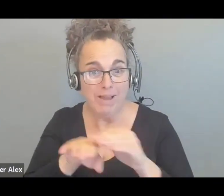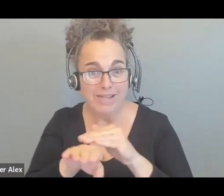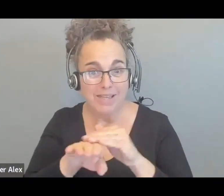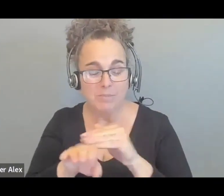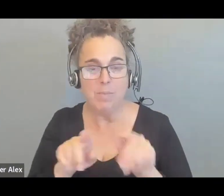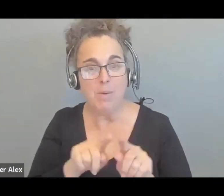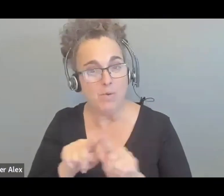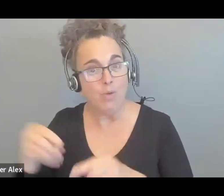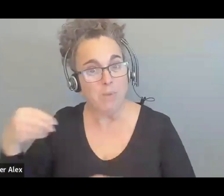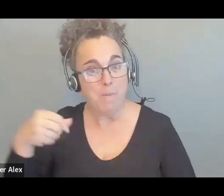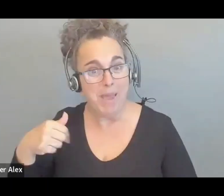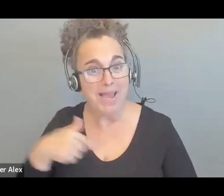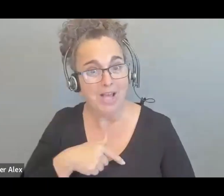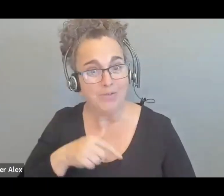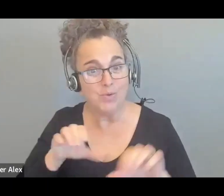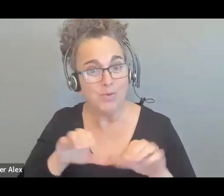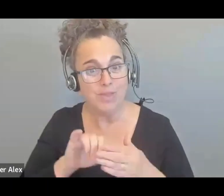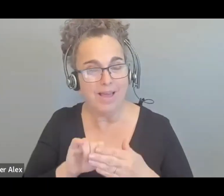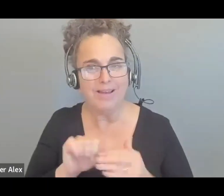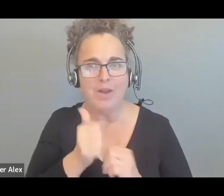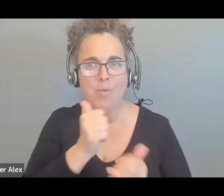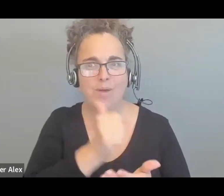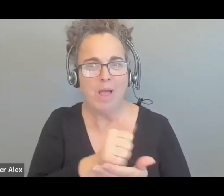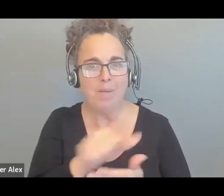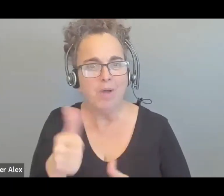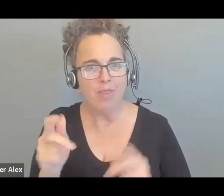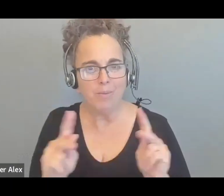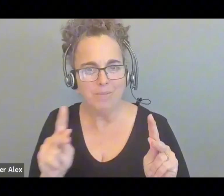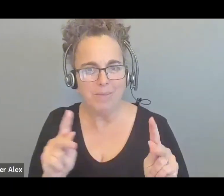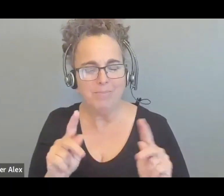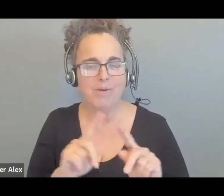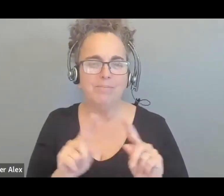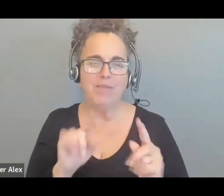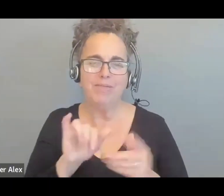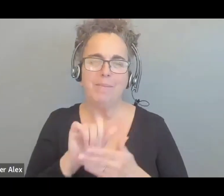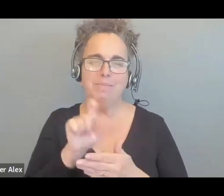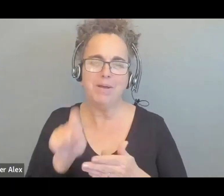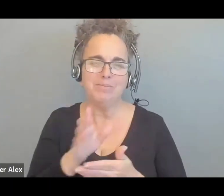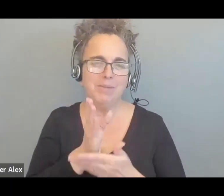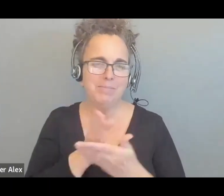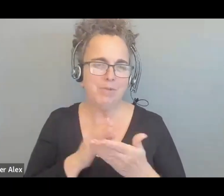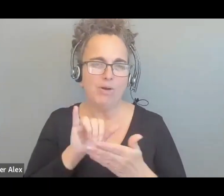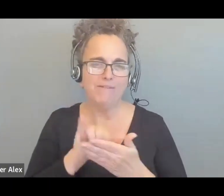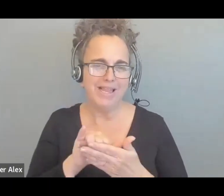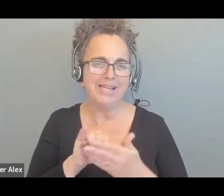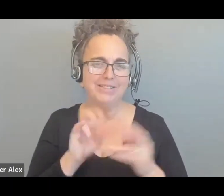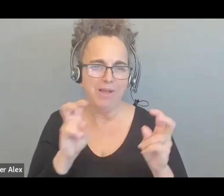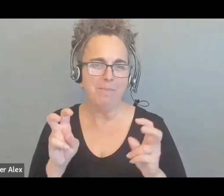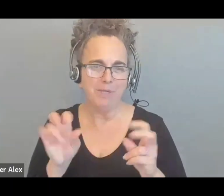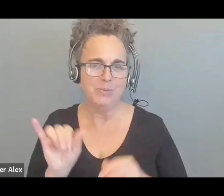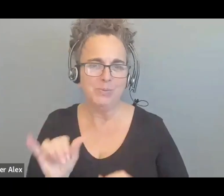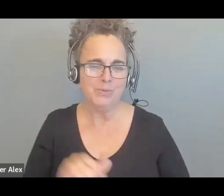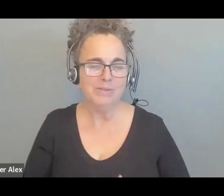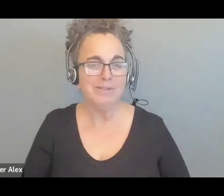And so I love that you that's, that, that, that's gotta be a part of this topic, right? And yeah, I Mean, if you wanna talk money,